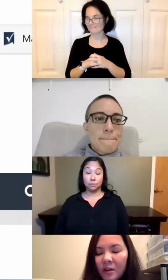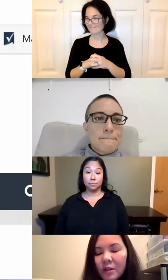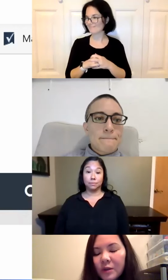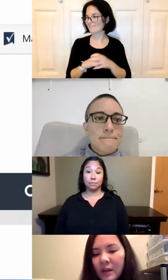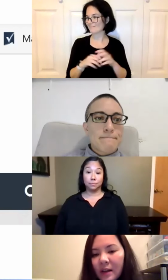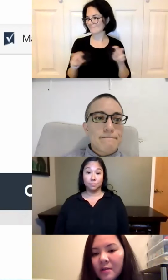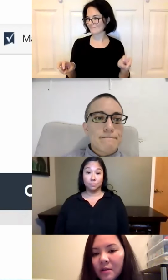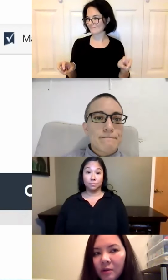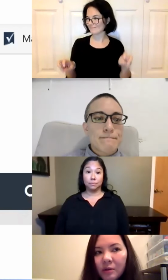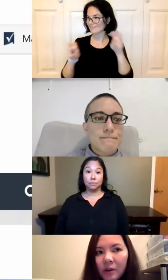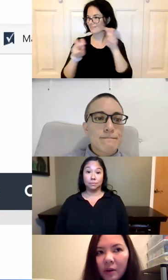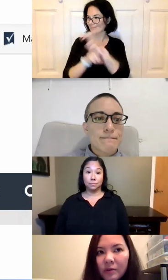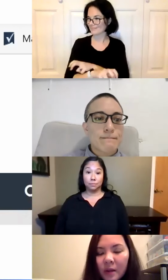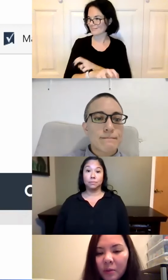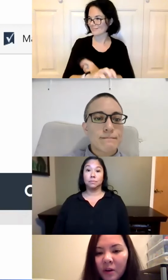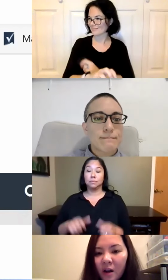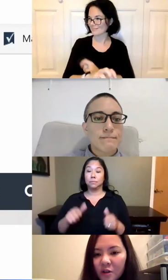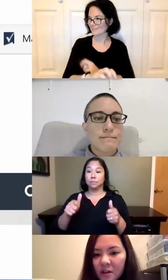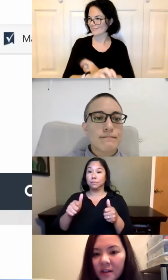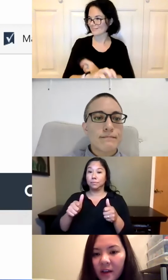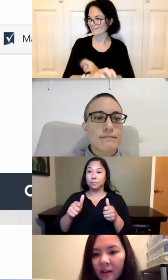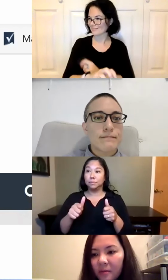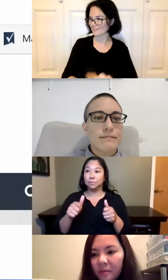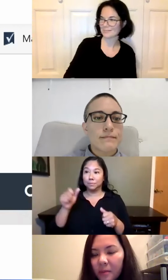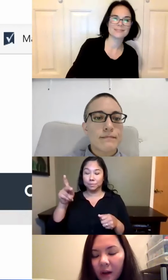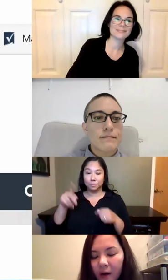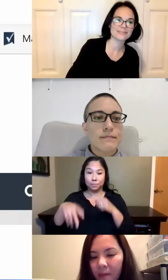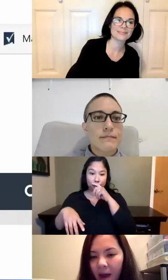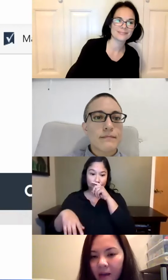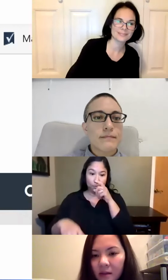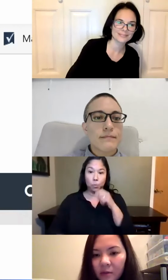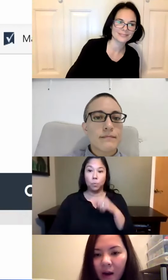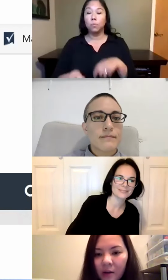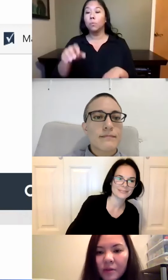You still need to take precautions like putting on a mask around